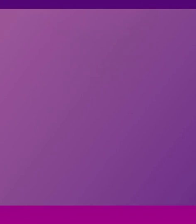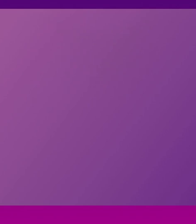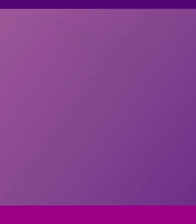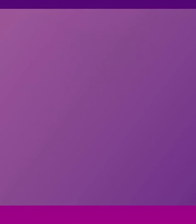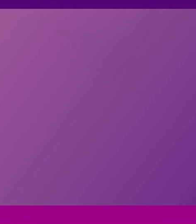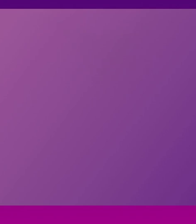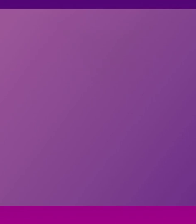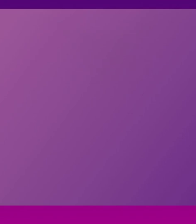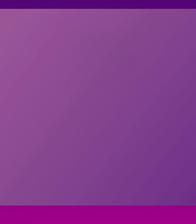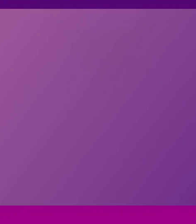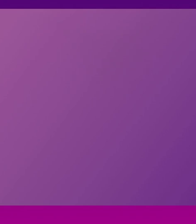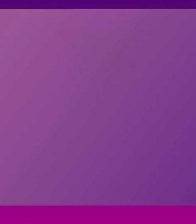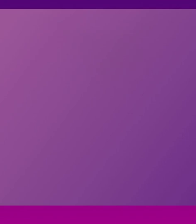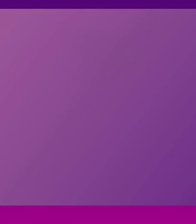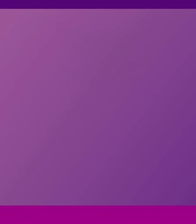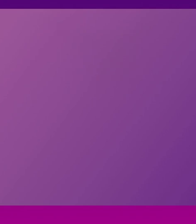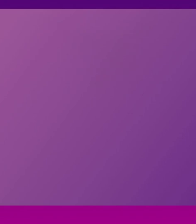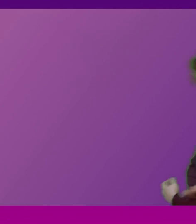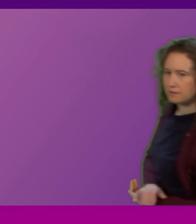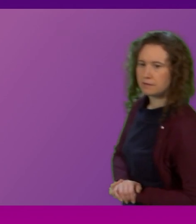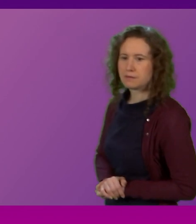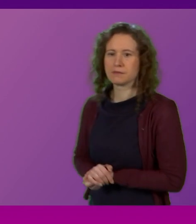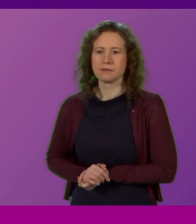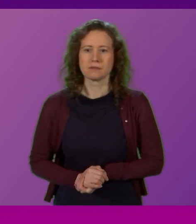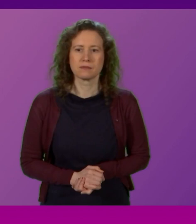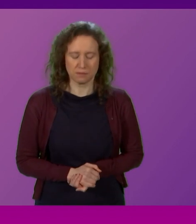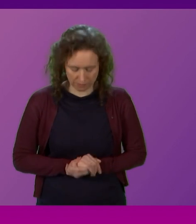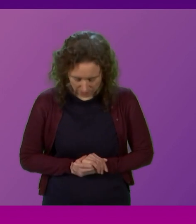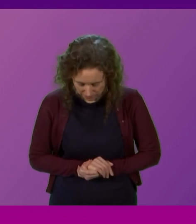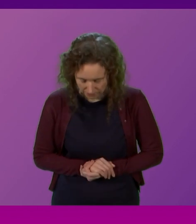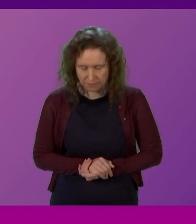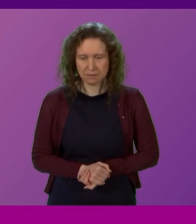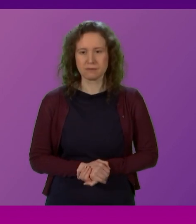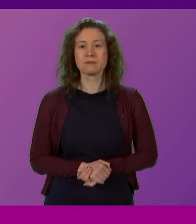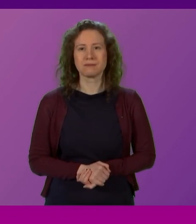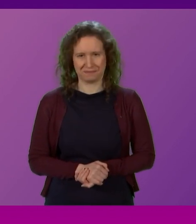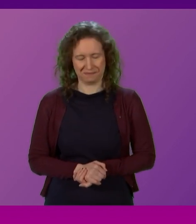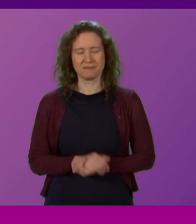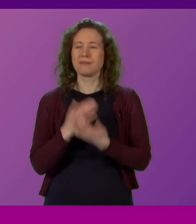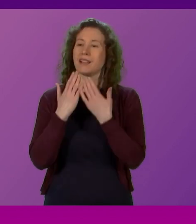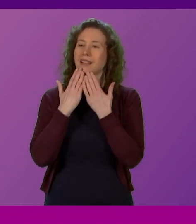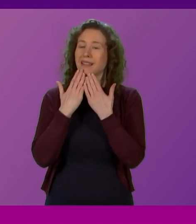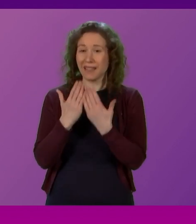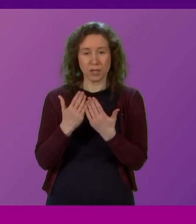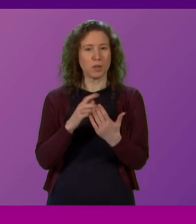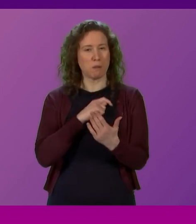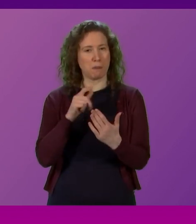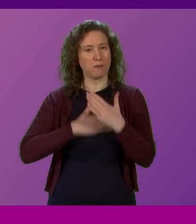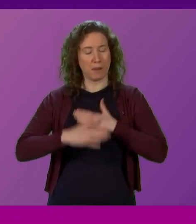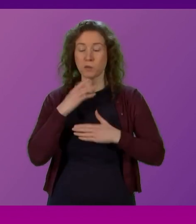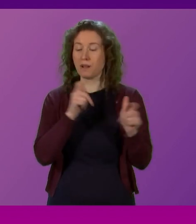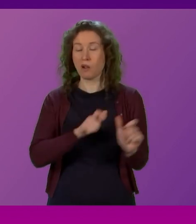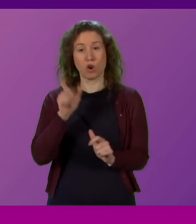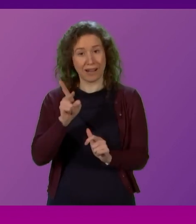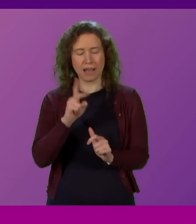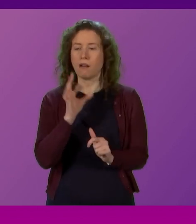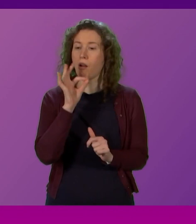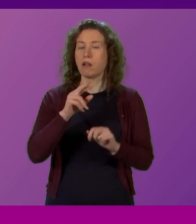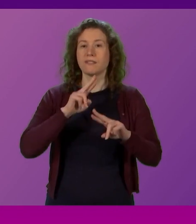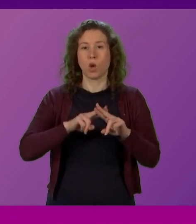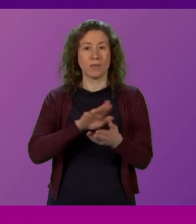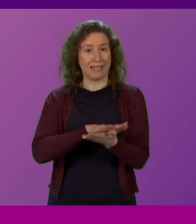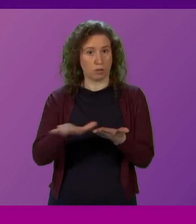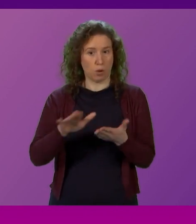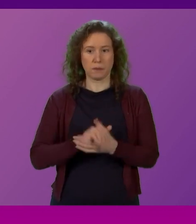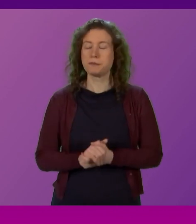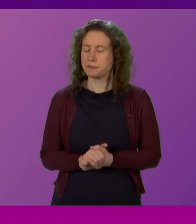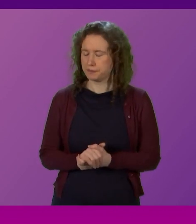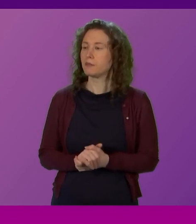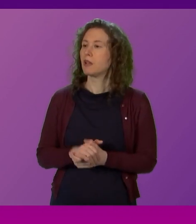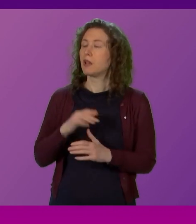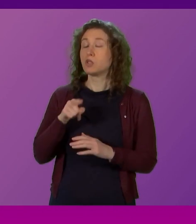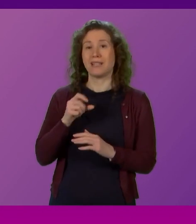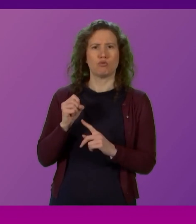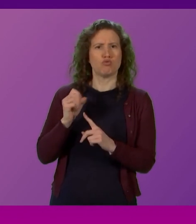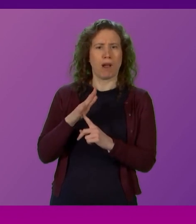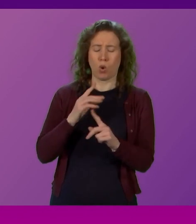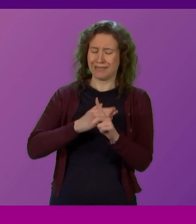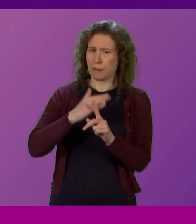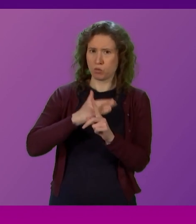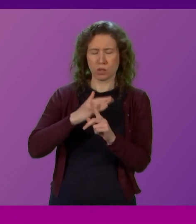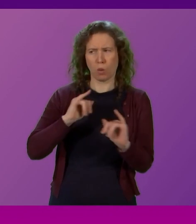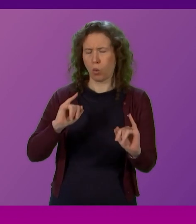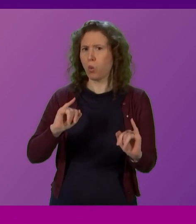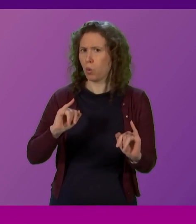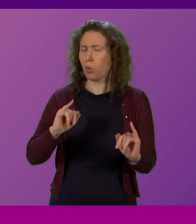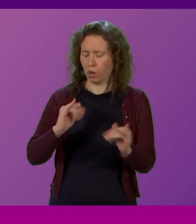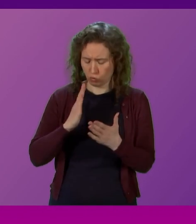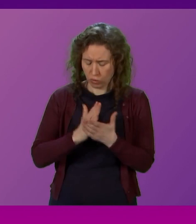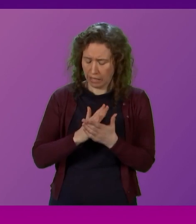The record temperature figures are, indeed, alarming.